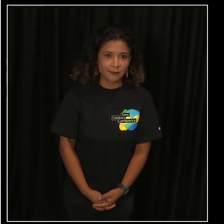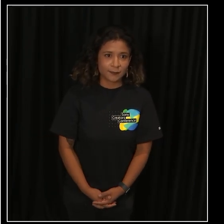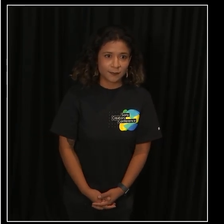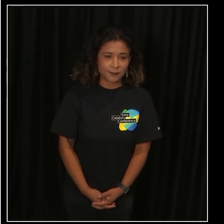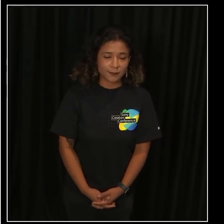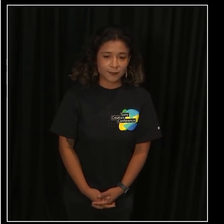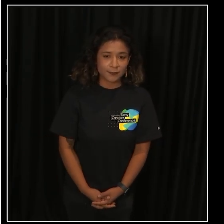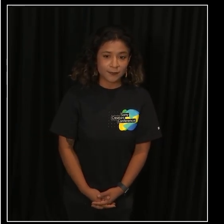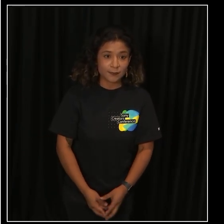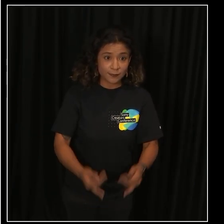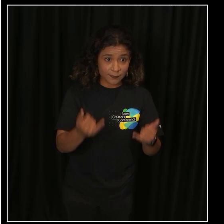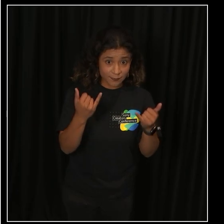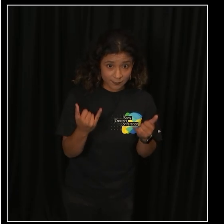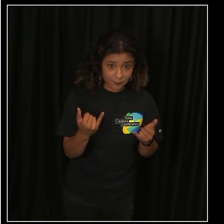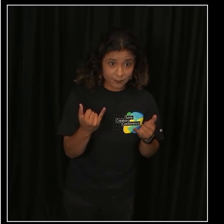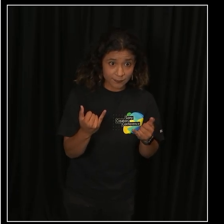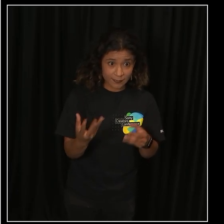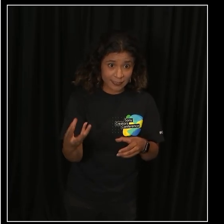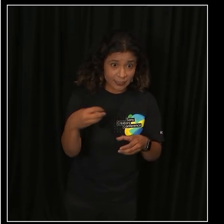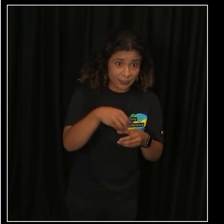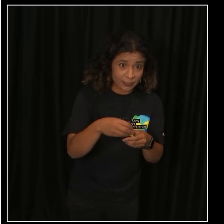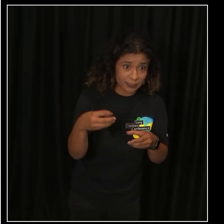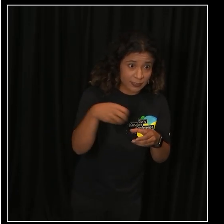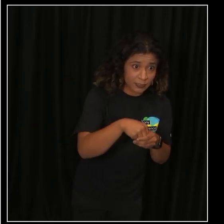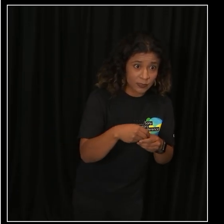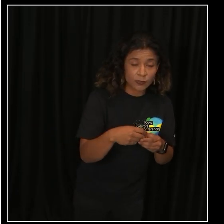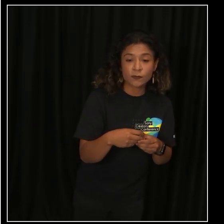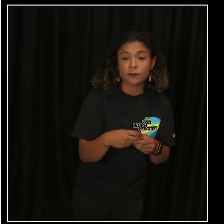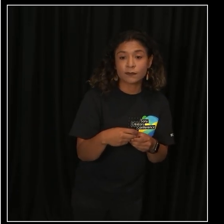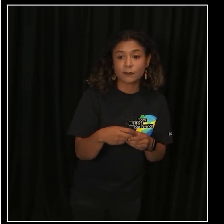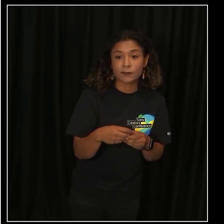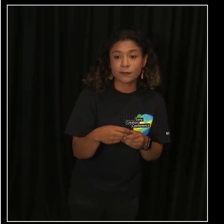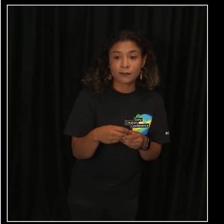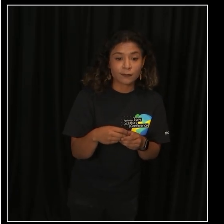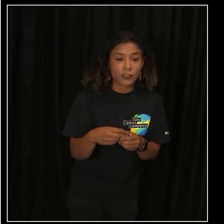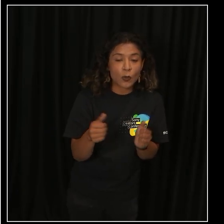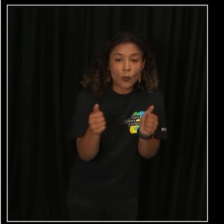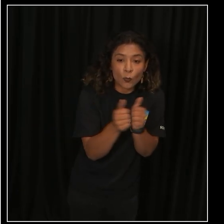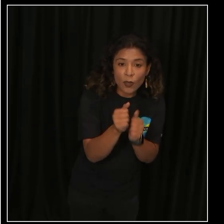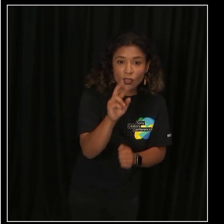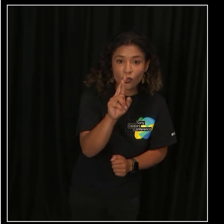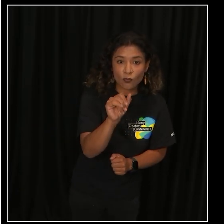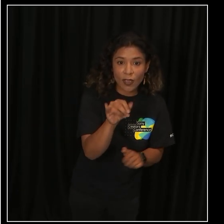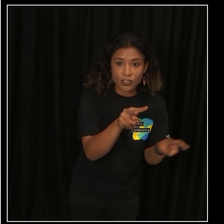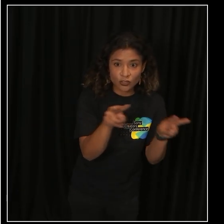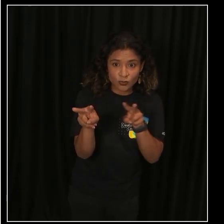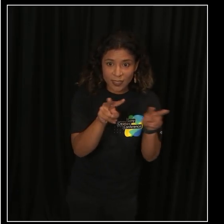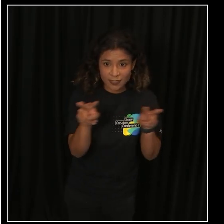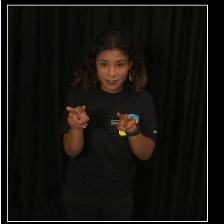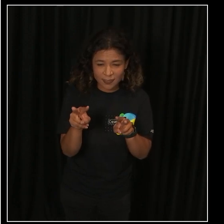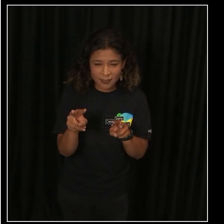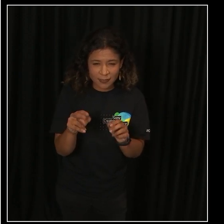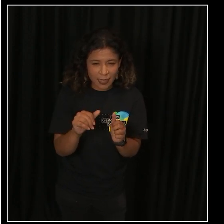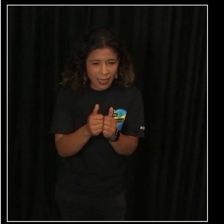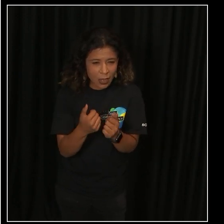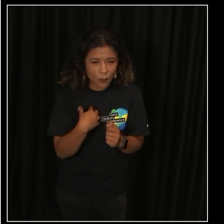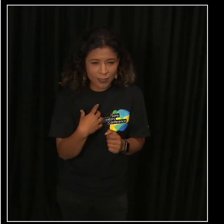Now the integration is calculated using ray tracing and the problem is how to compute the radius L